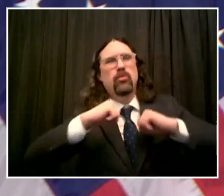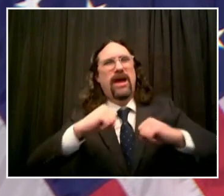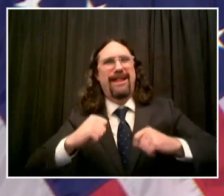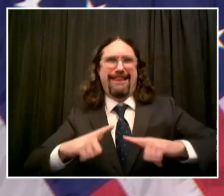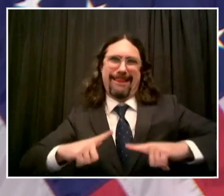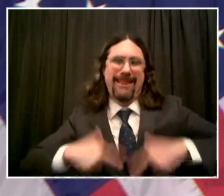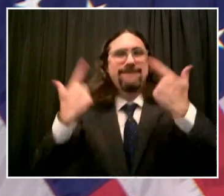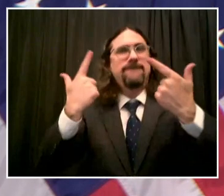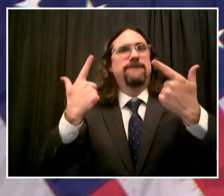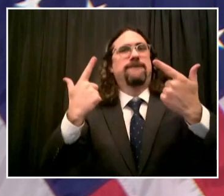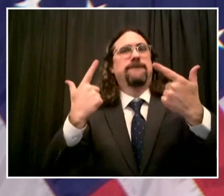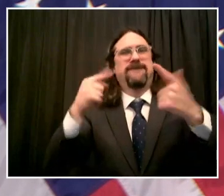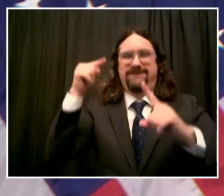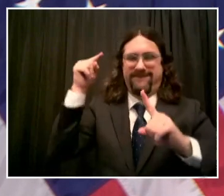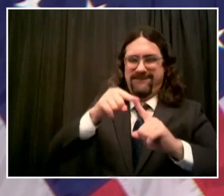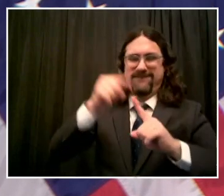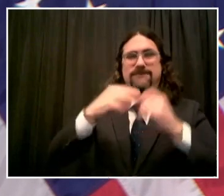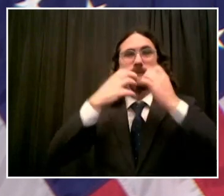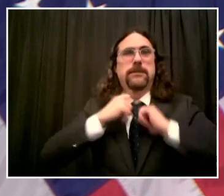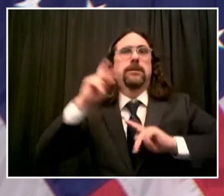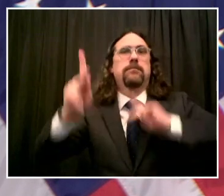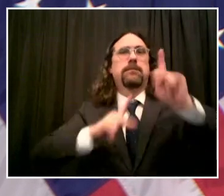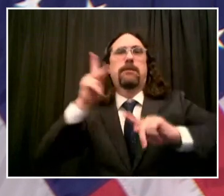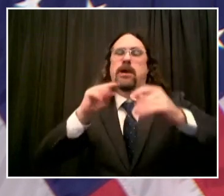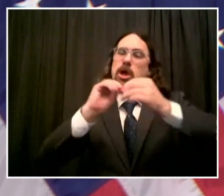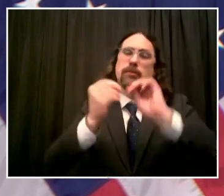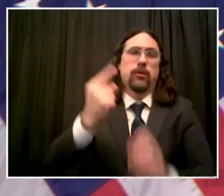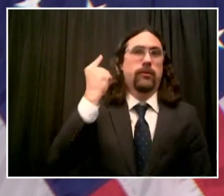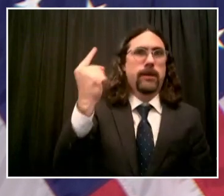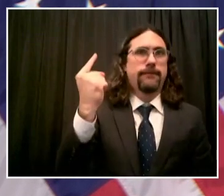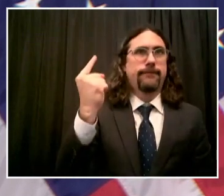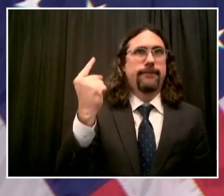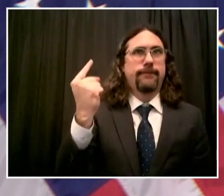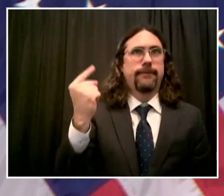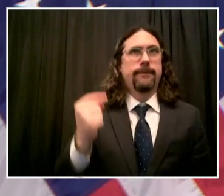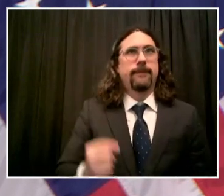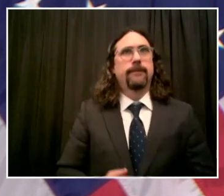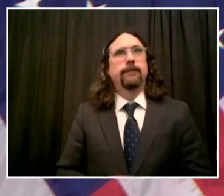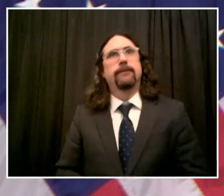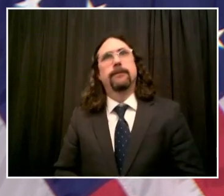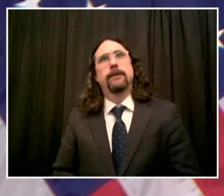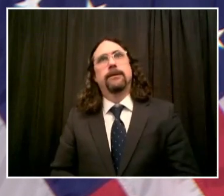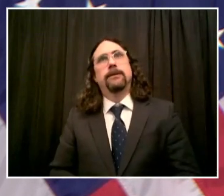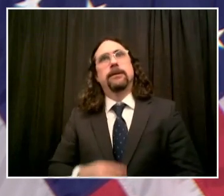THE OFFICERS WERE THERE. YOU DIDN'T SAY WHETHER ARRESTS